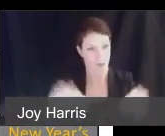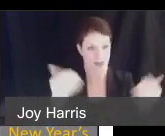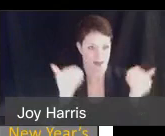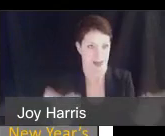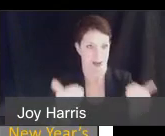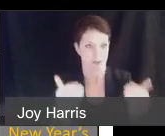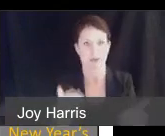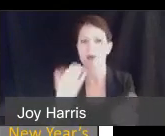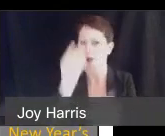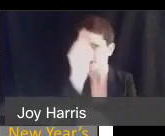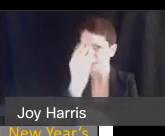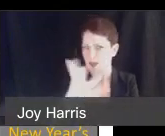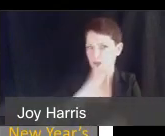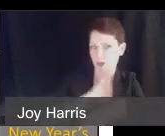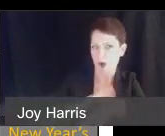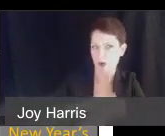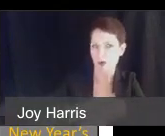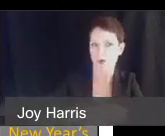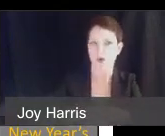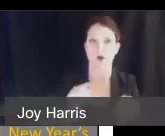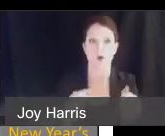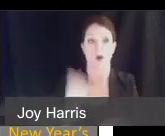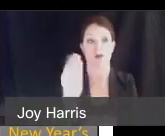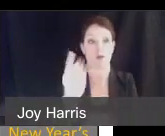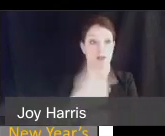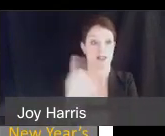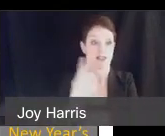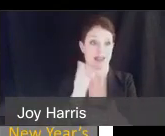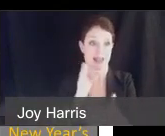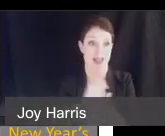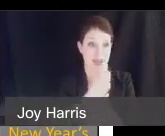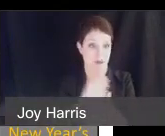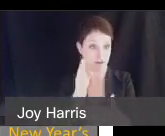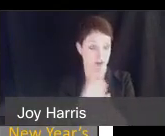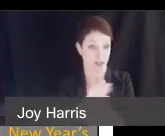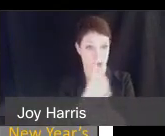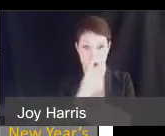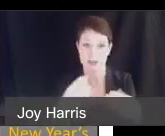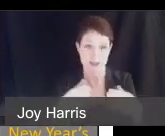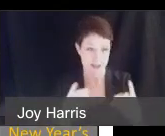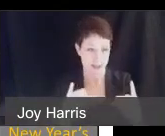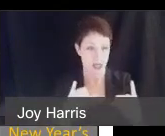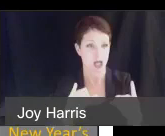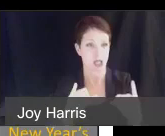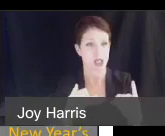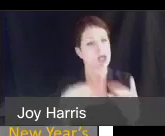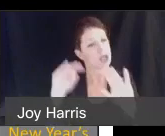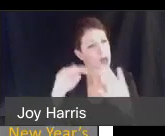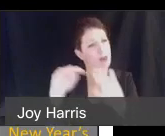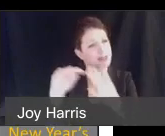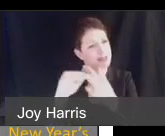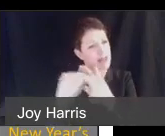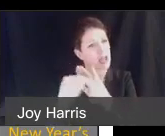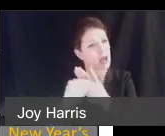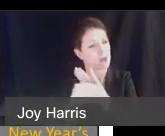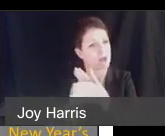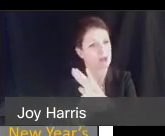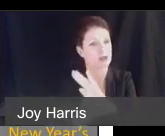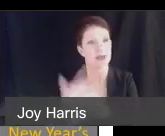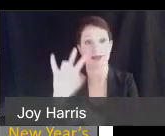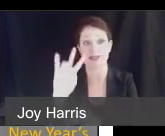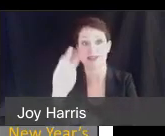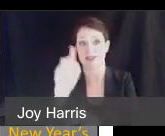out to everyone is while the 14-day averages are still moving downward, the seven-day averages are